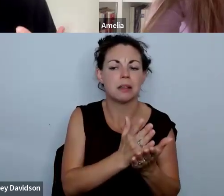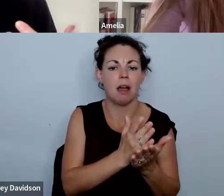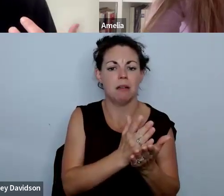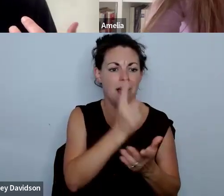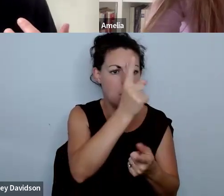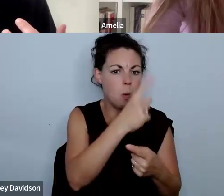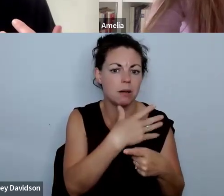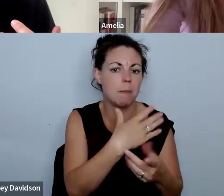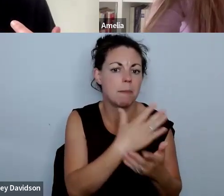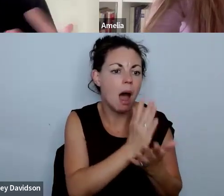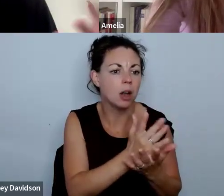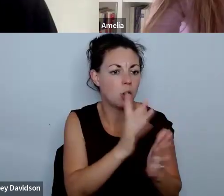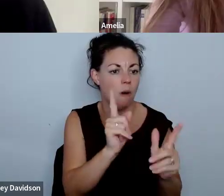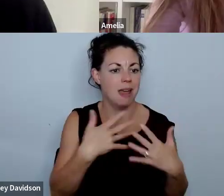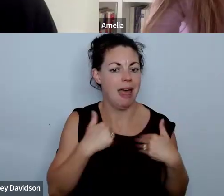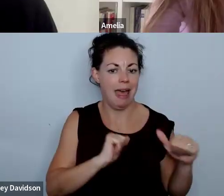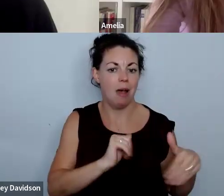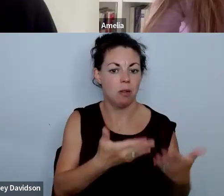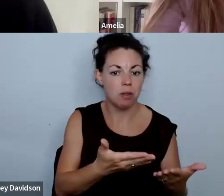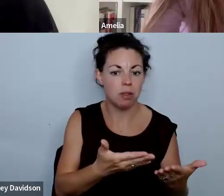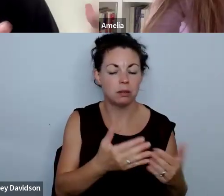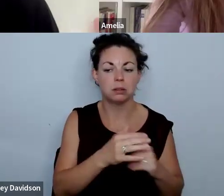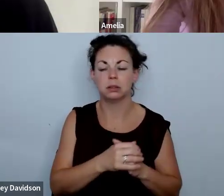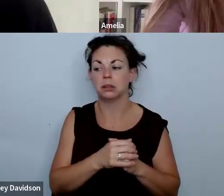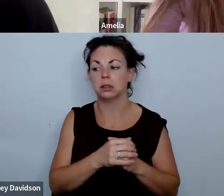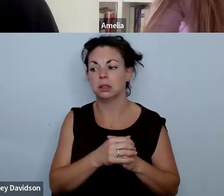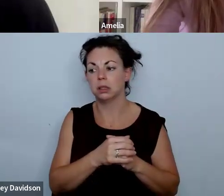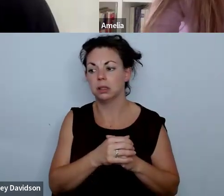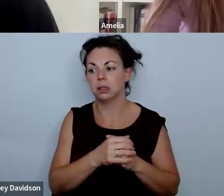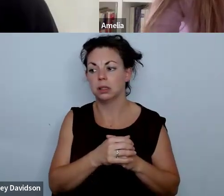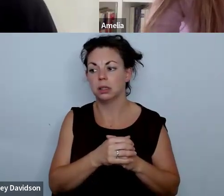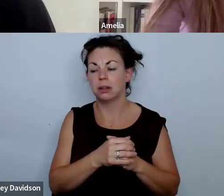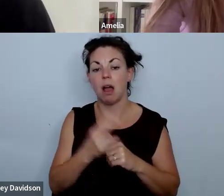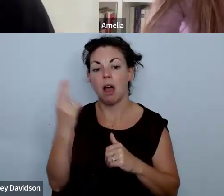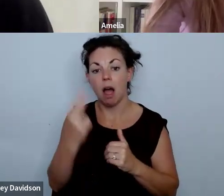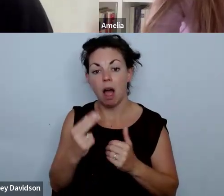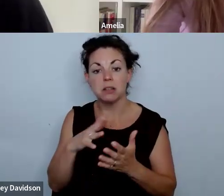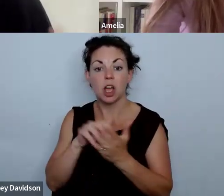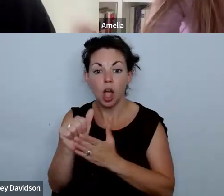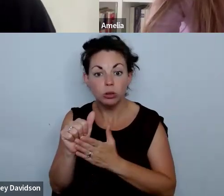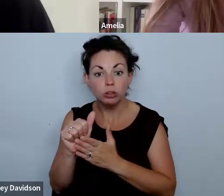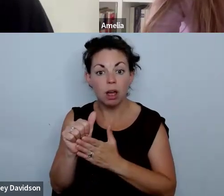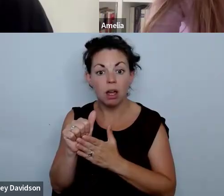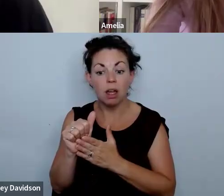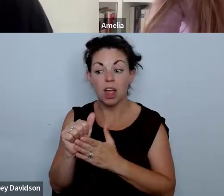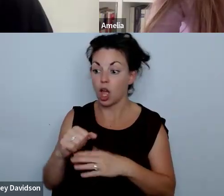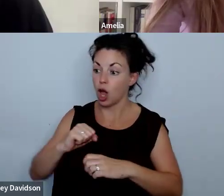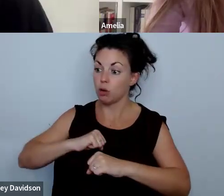So networking for the purposes of policy doesn't mean going to events and talking to organizations that